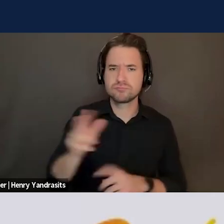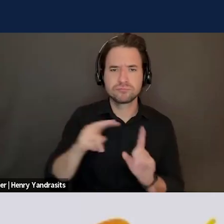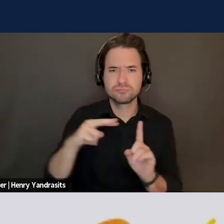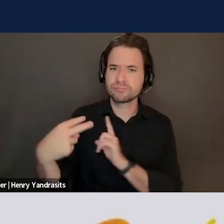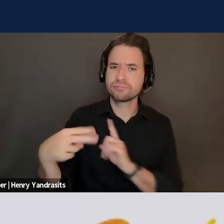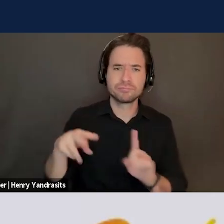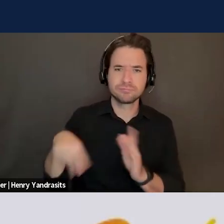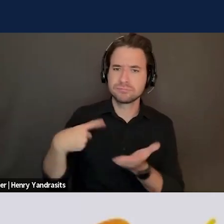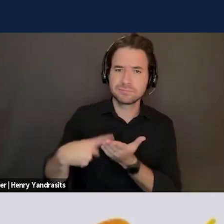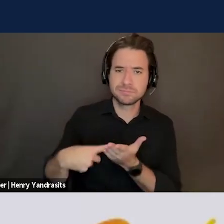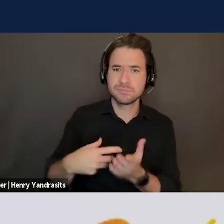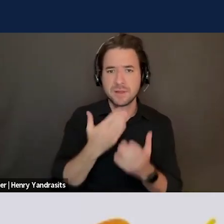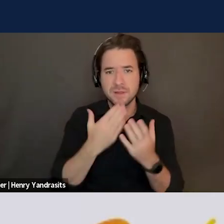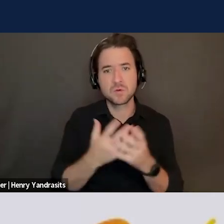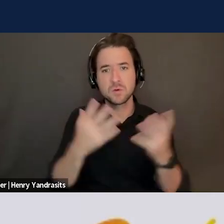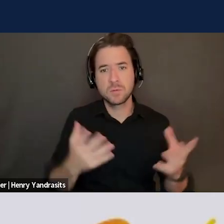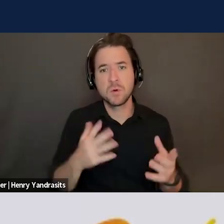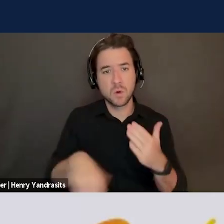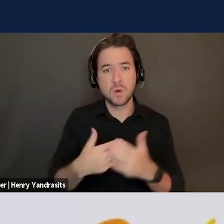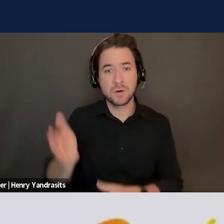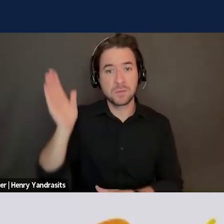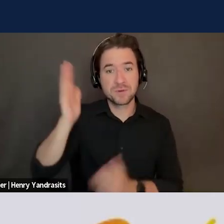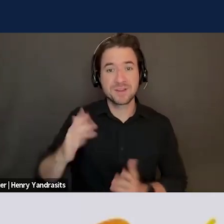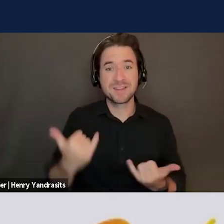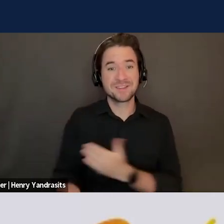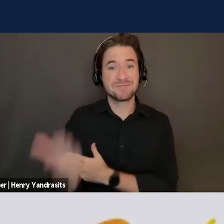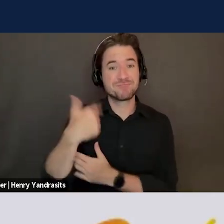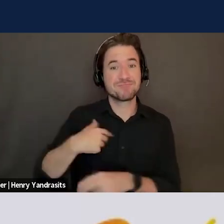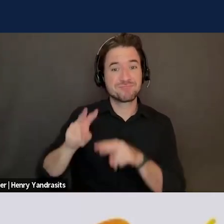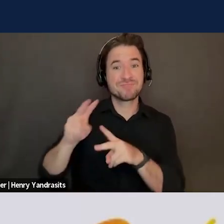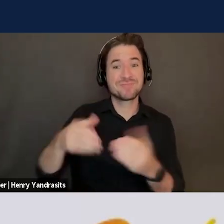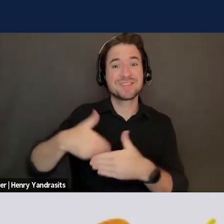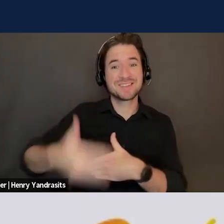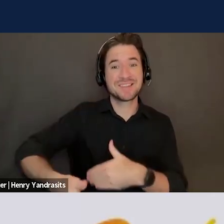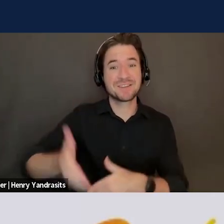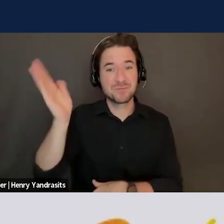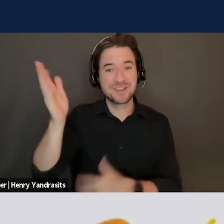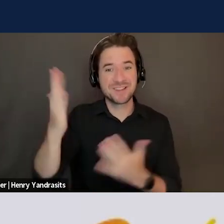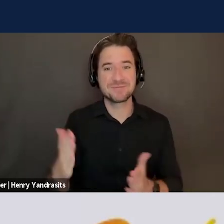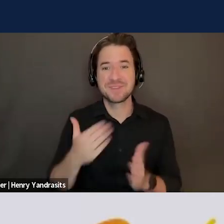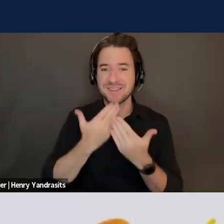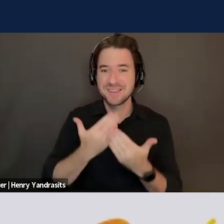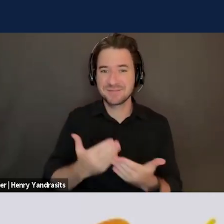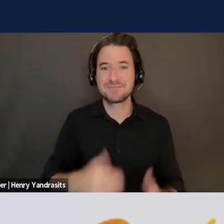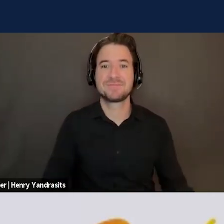And also, really, thank you so much for all the presenters this morning. I'm looking forward to our next step. Thank you.